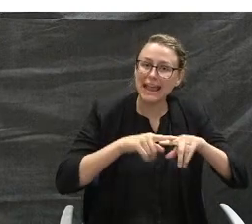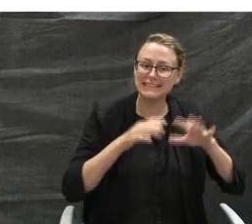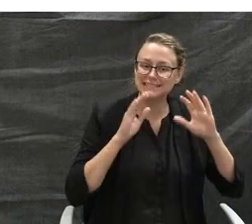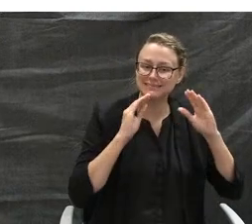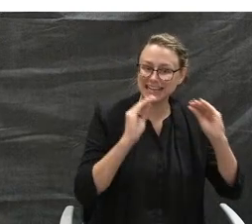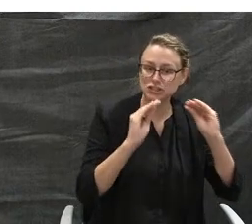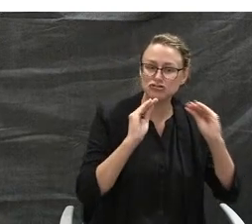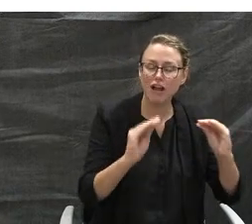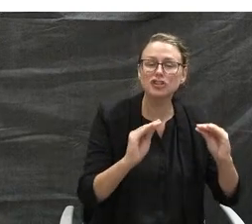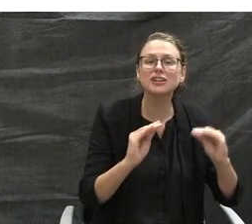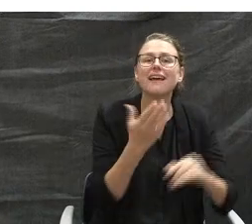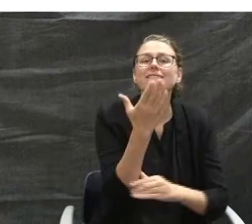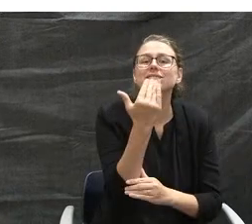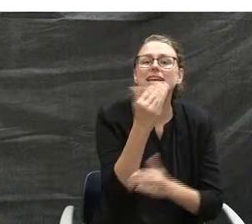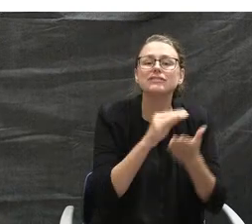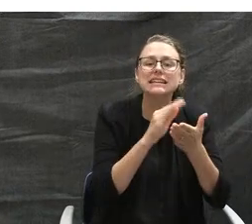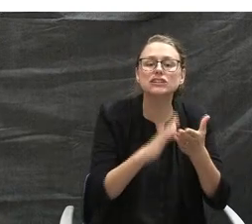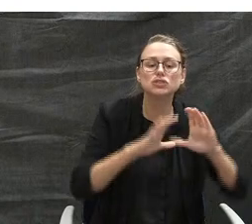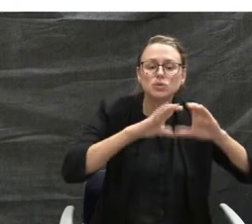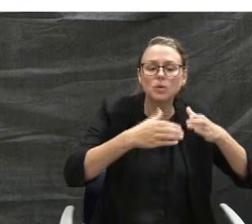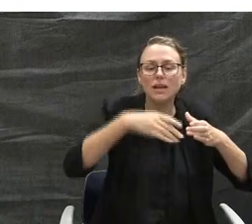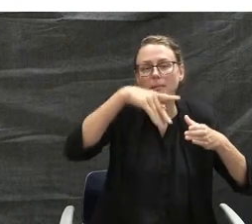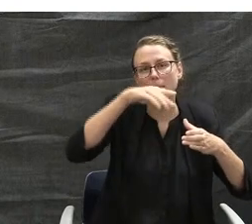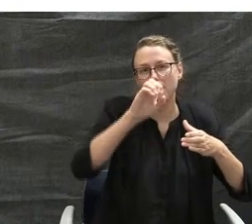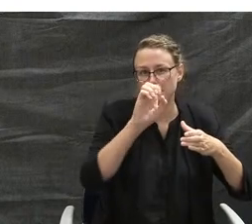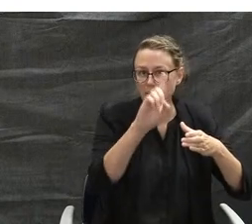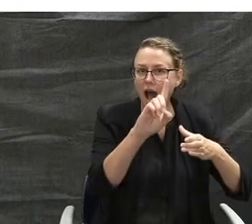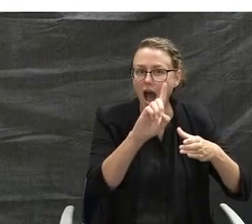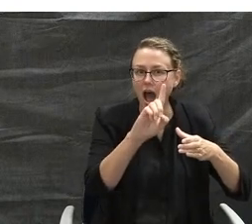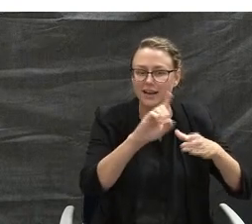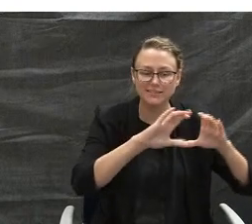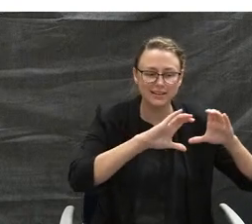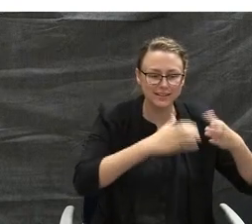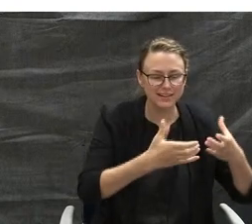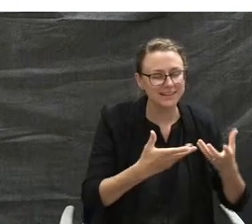So when we talk about a pod or a bubble was talked about.